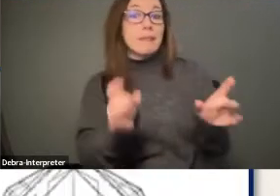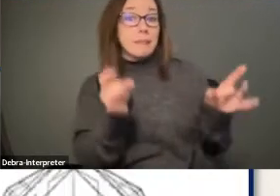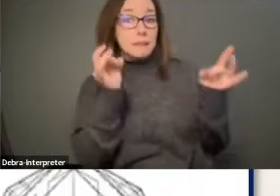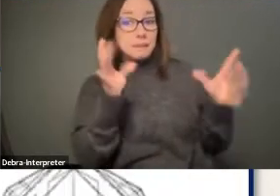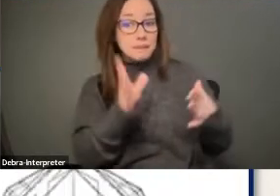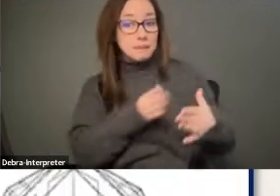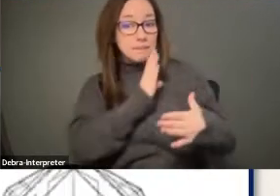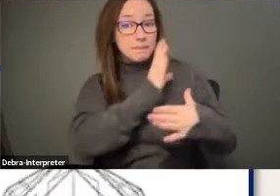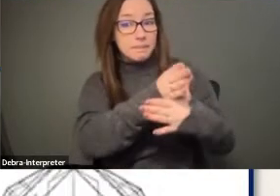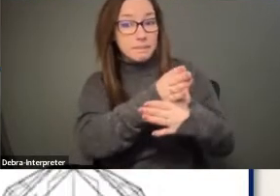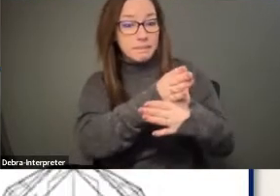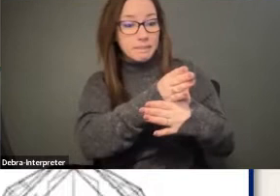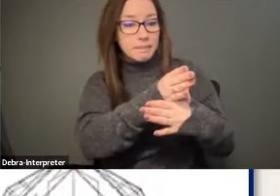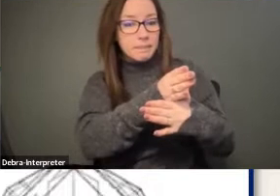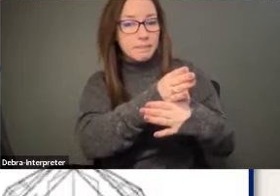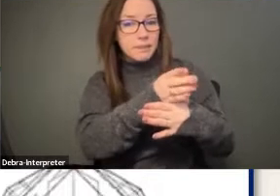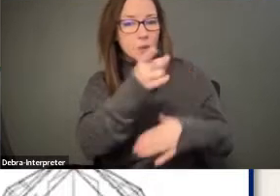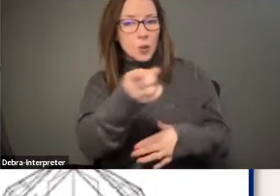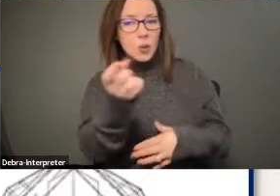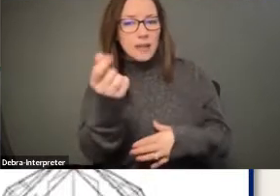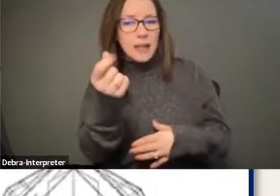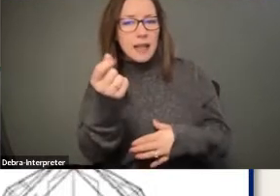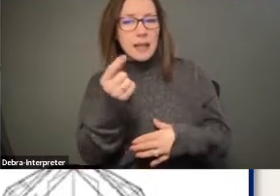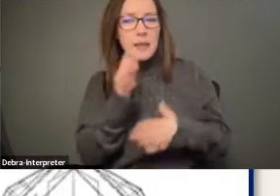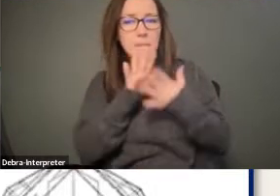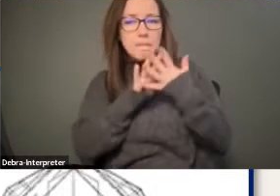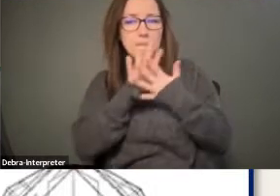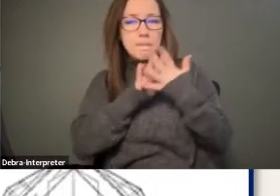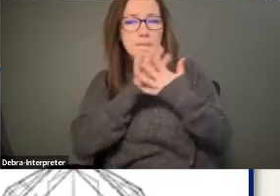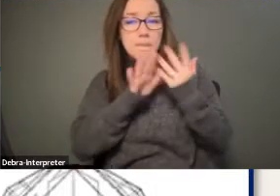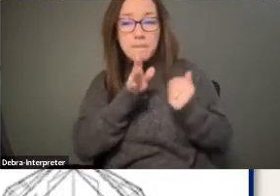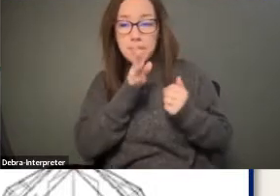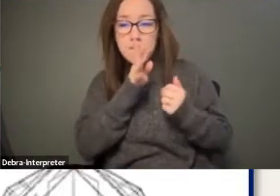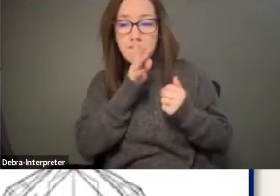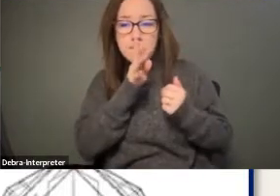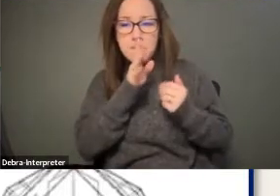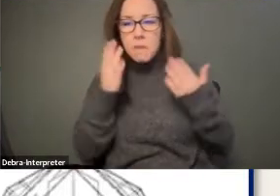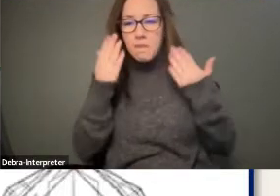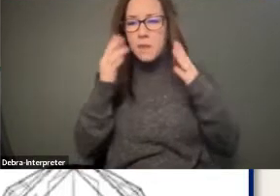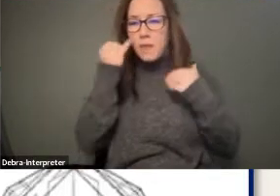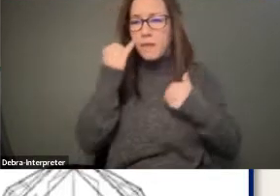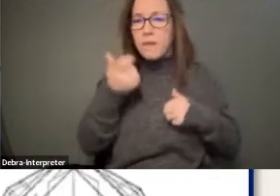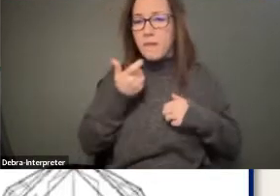beyond published or datasets. <<<: I it has to interrupt you, this is TANIA,